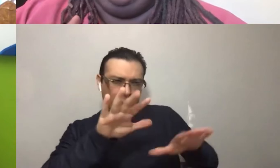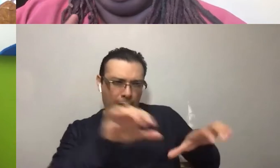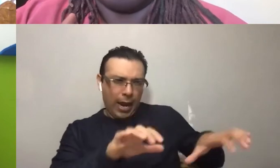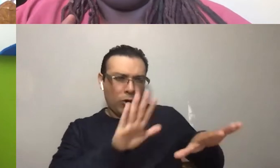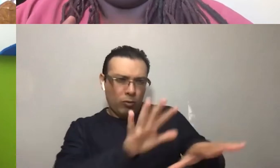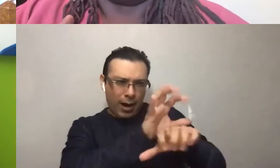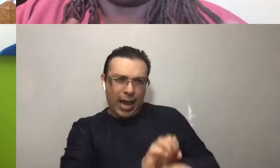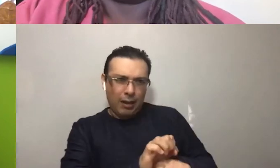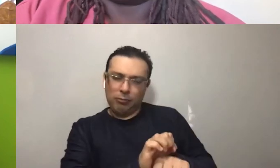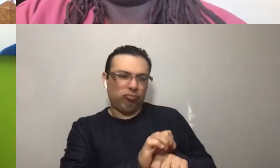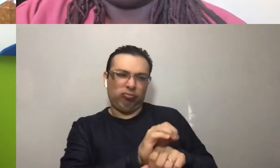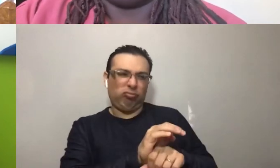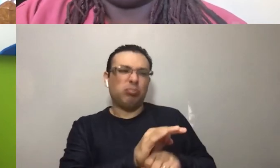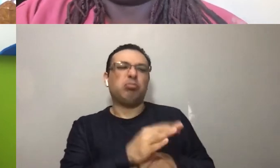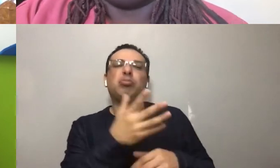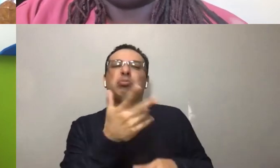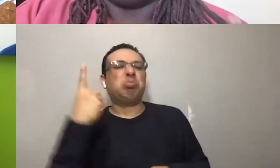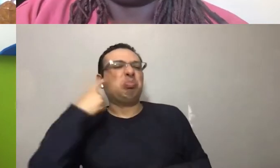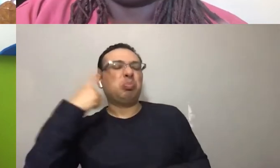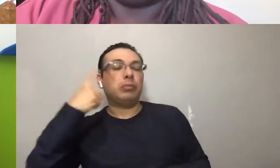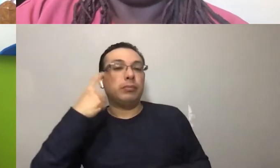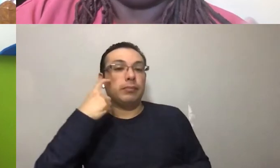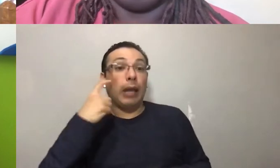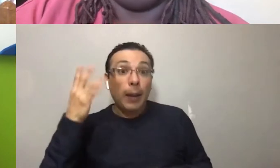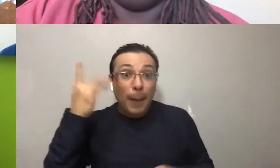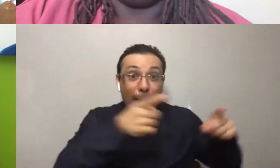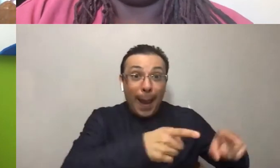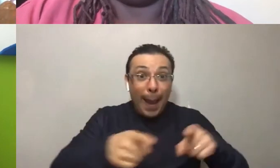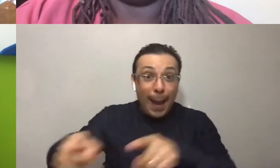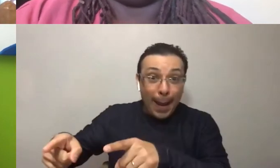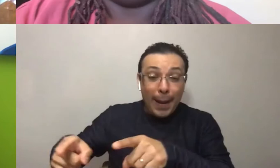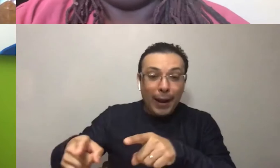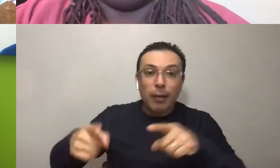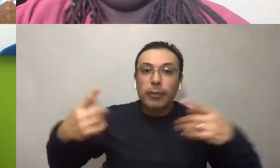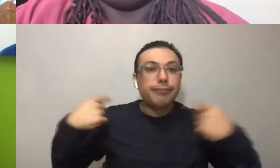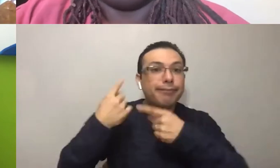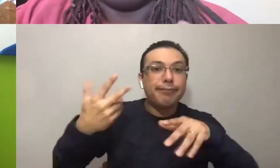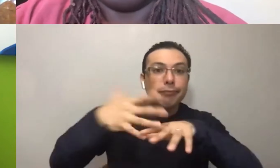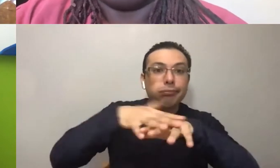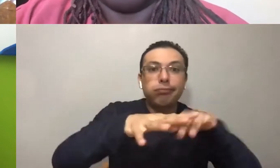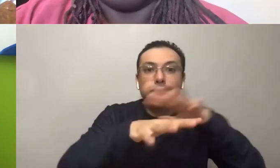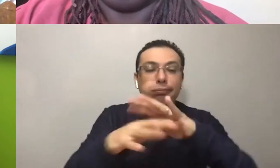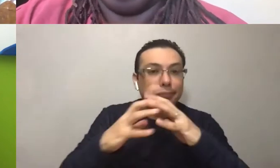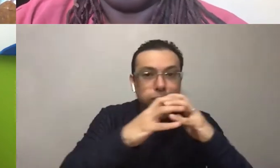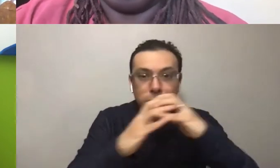And at the time that I’m speaking, right this second, 30 to 40 percent of prisoners in jails and prisons have a disability,